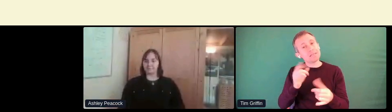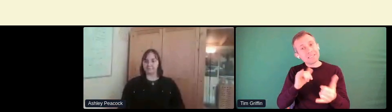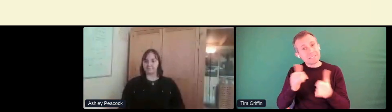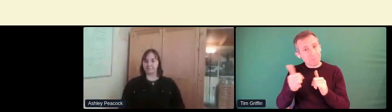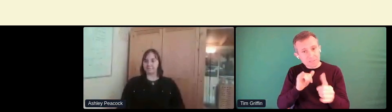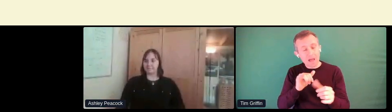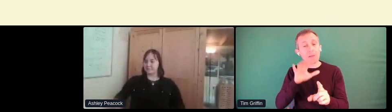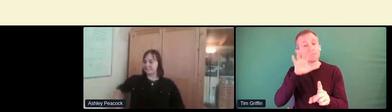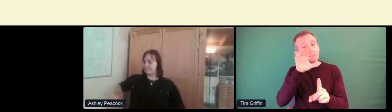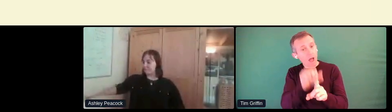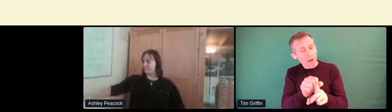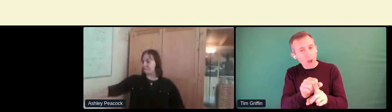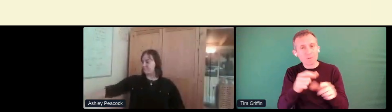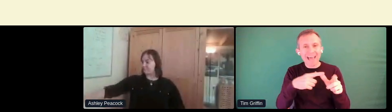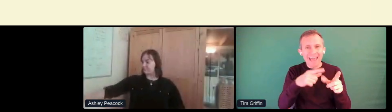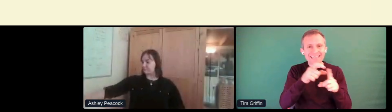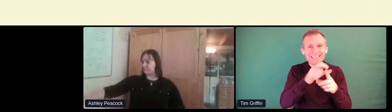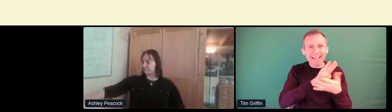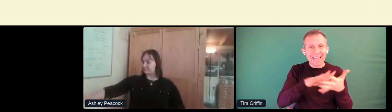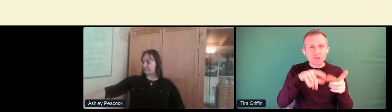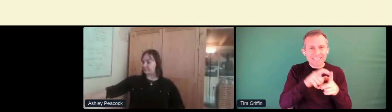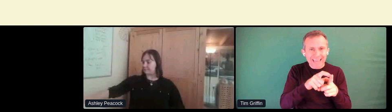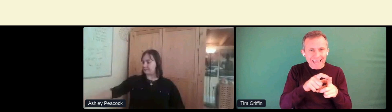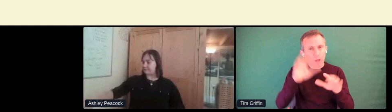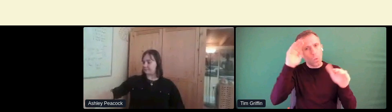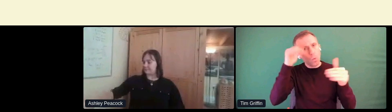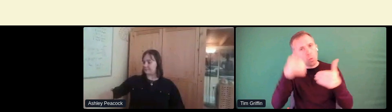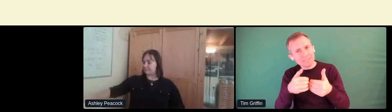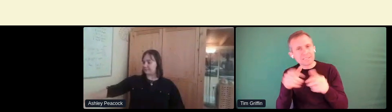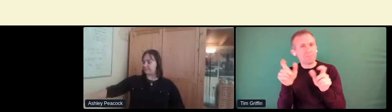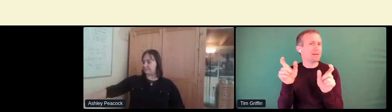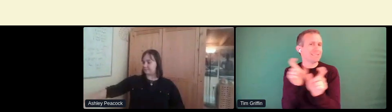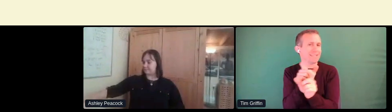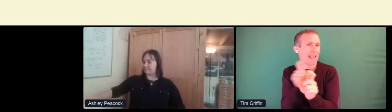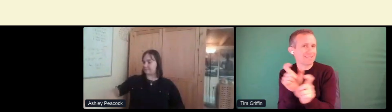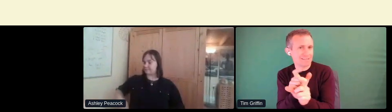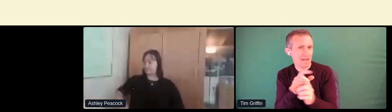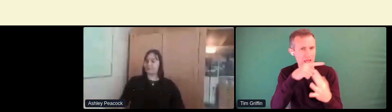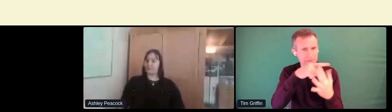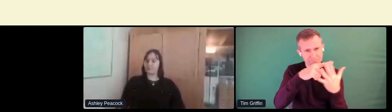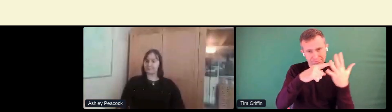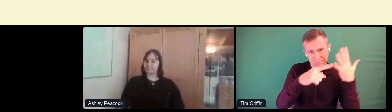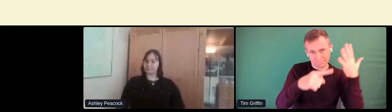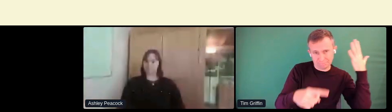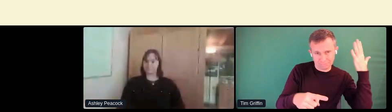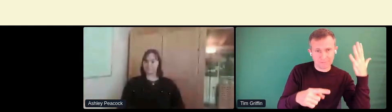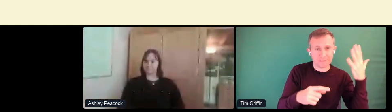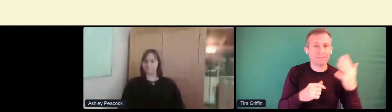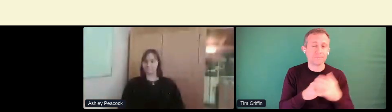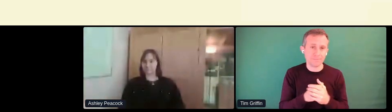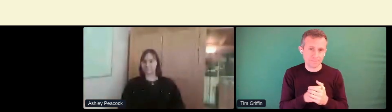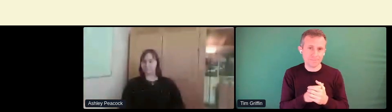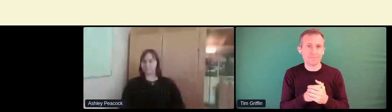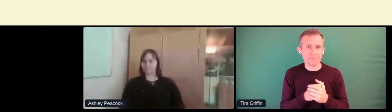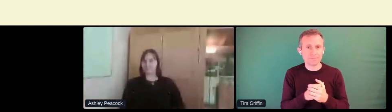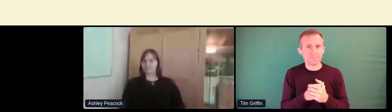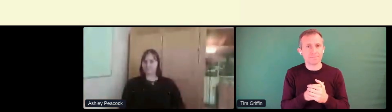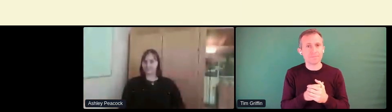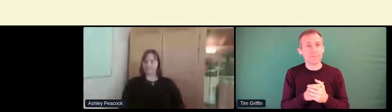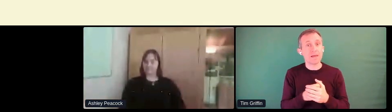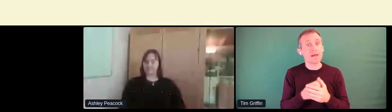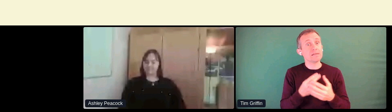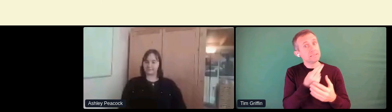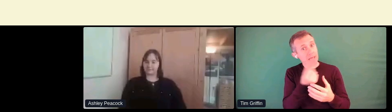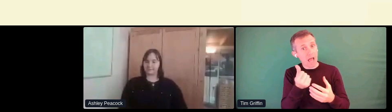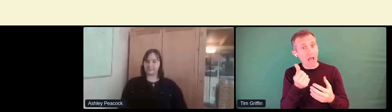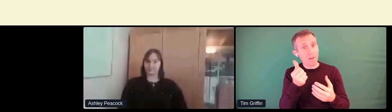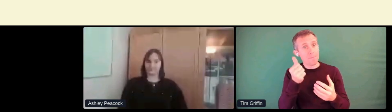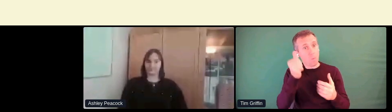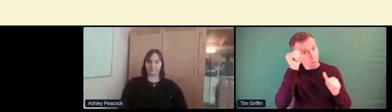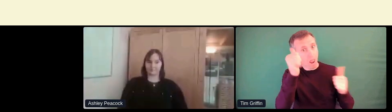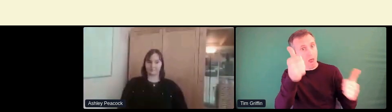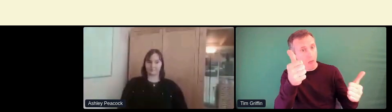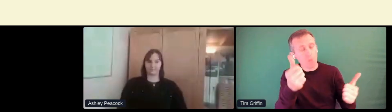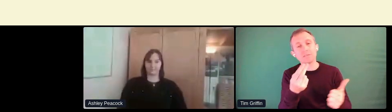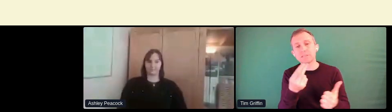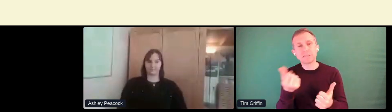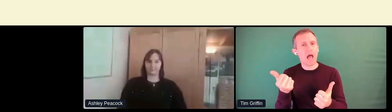autism, dyslexia and and some other kind of less commonly thought about conditions such as Tourette